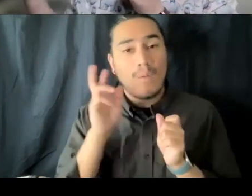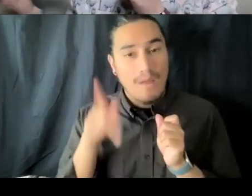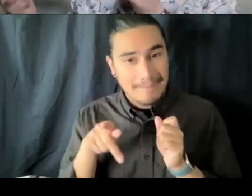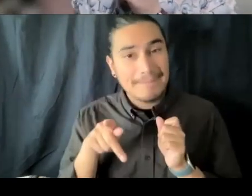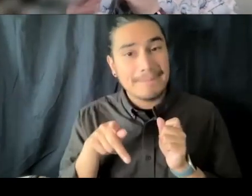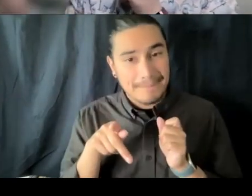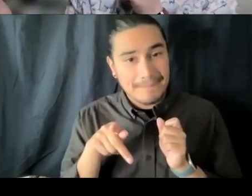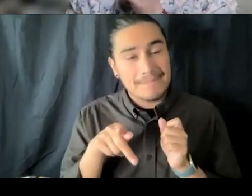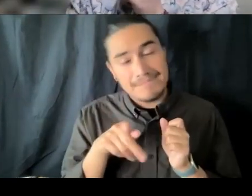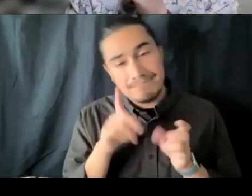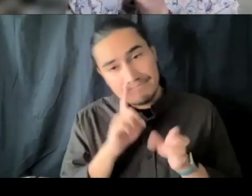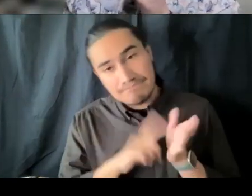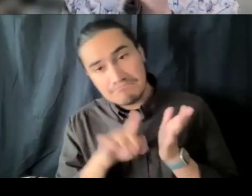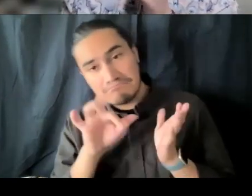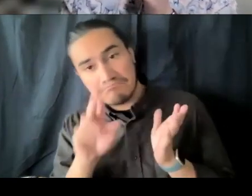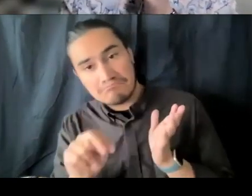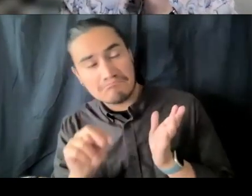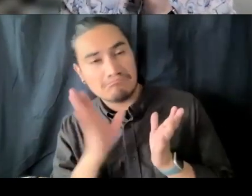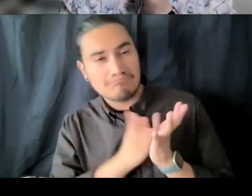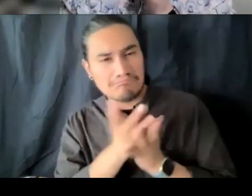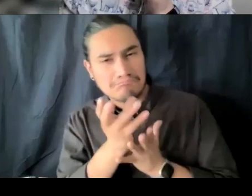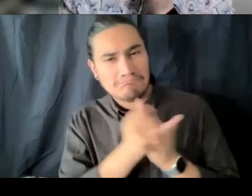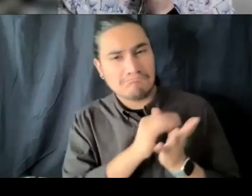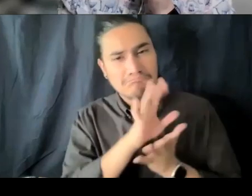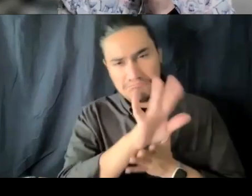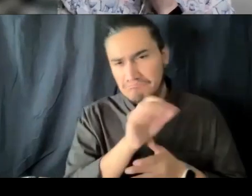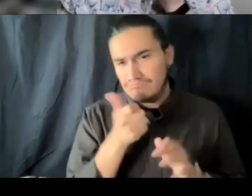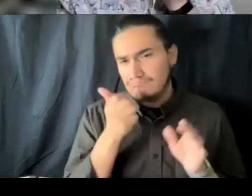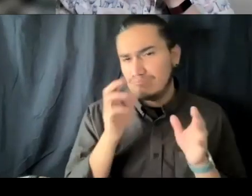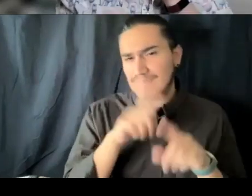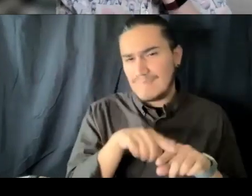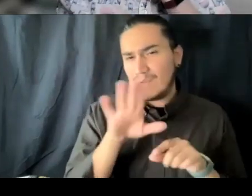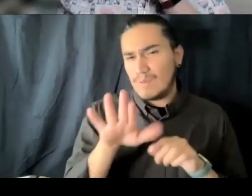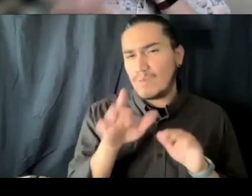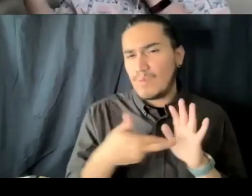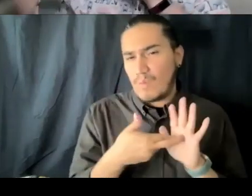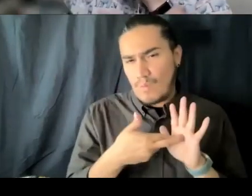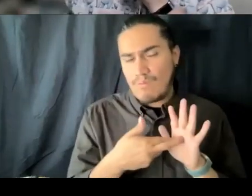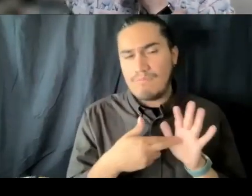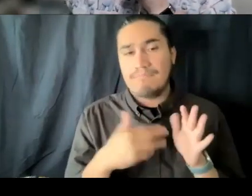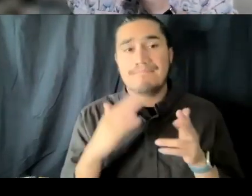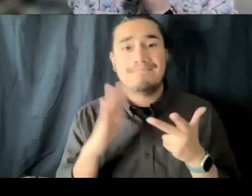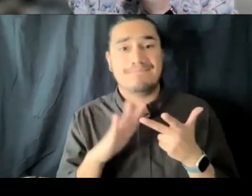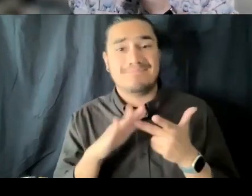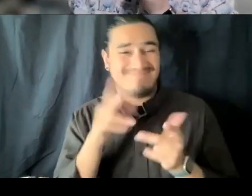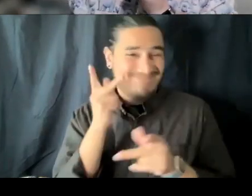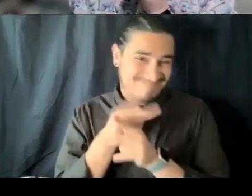Again, you know, you'll navigate this based on your role. And take care of yourself.